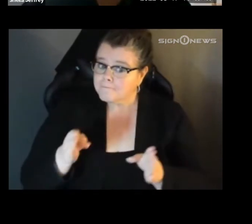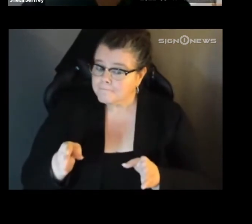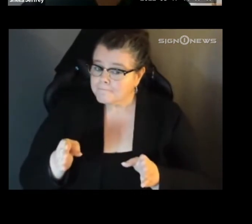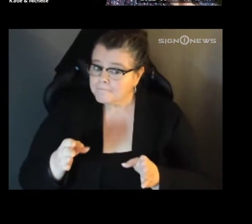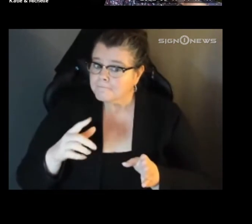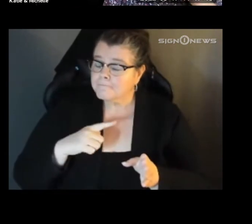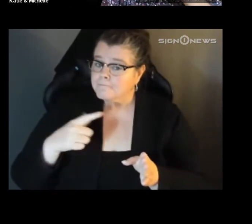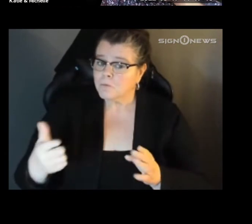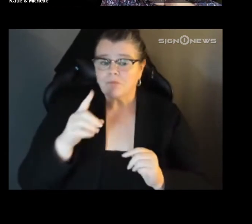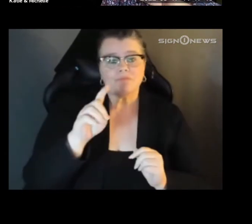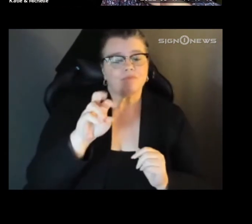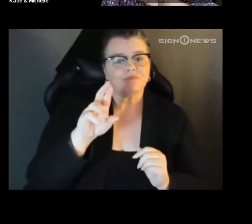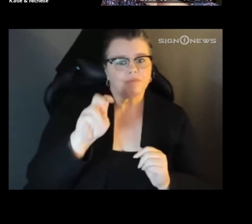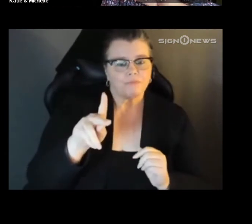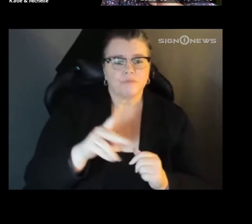Derek can you hold on for one minute